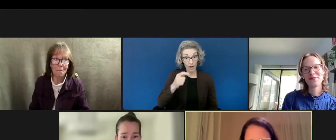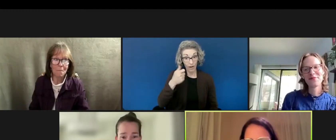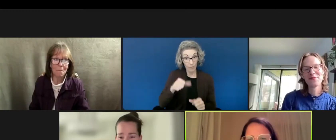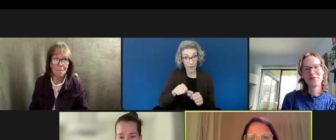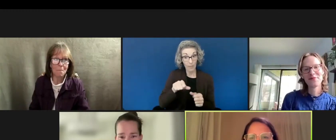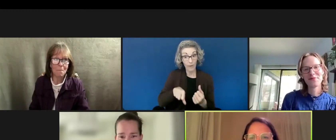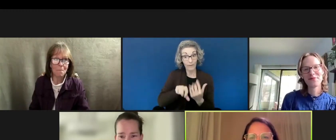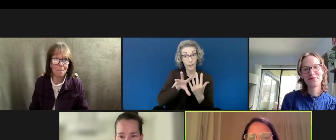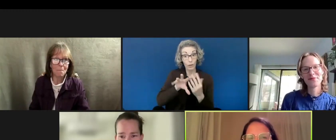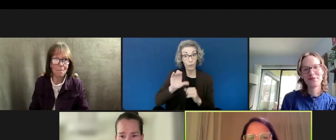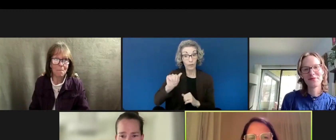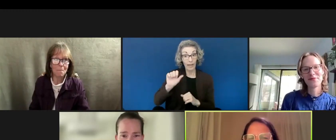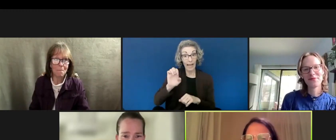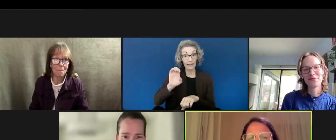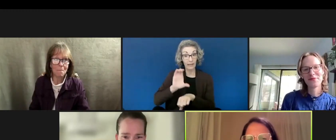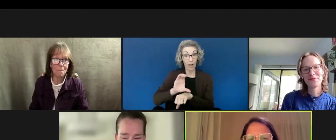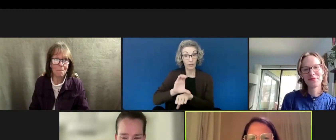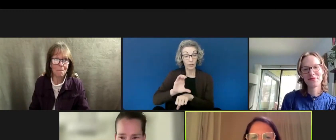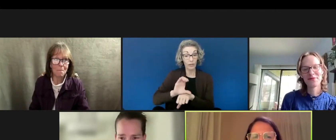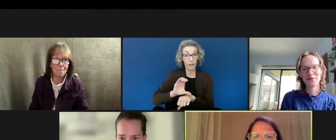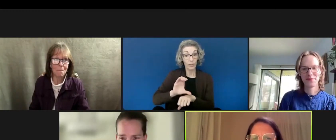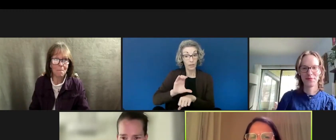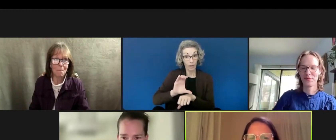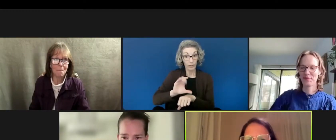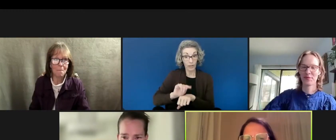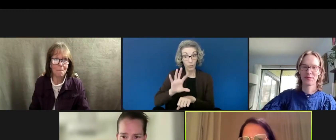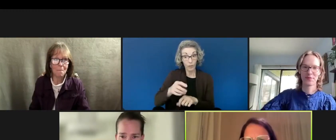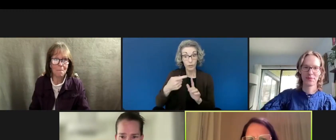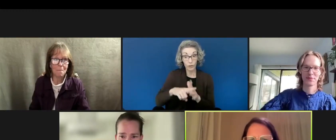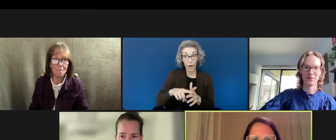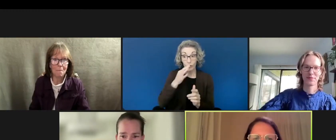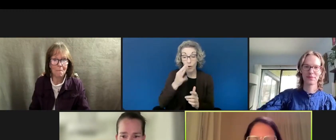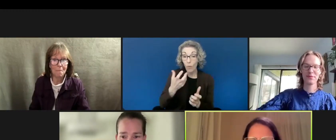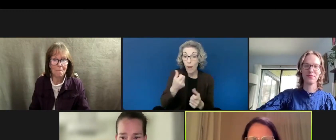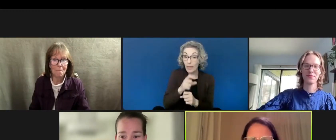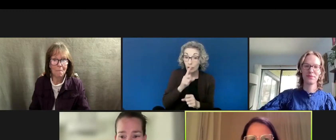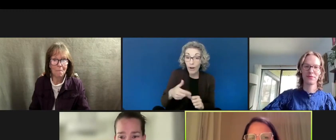I just wanted to make sure you have everything you need from the patient's file and everything.